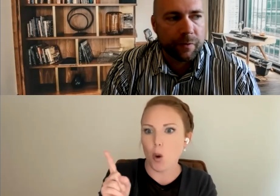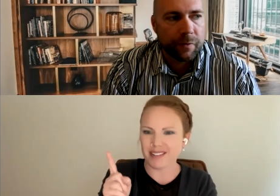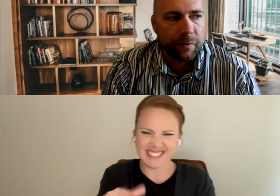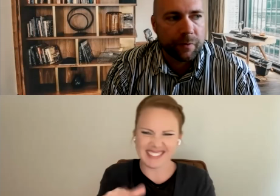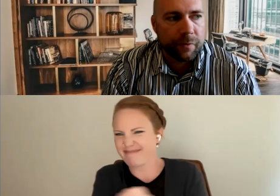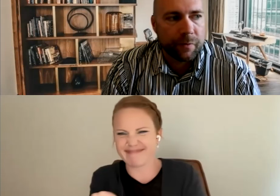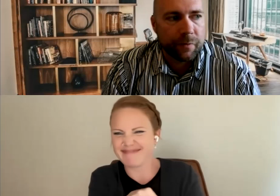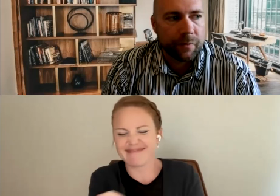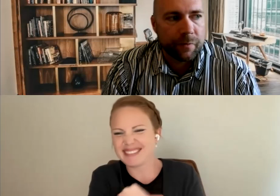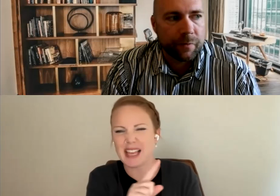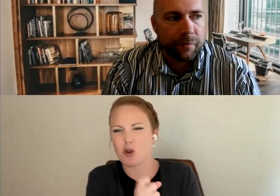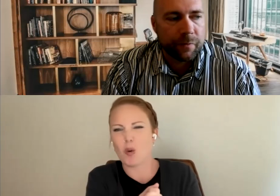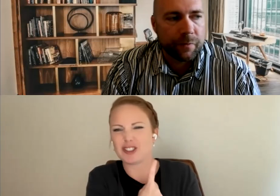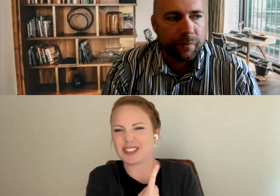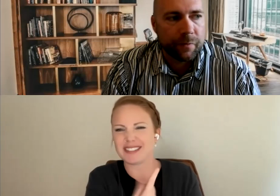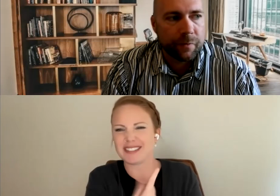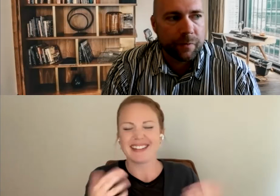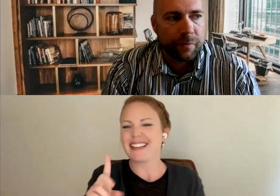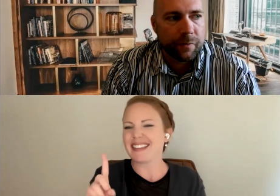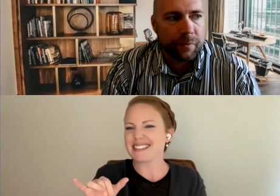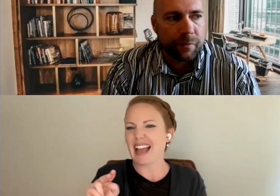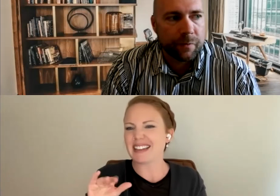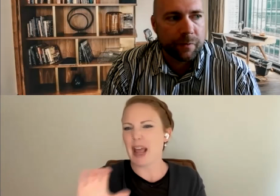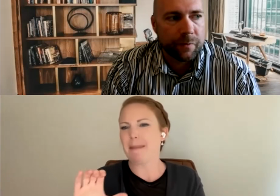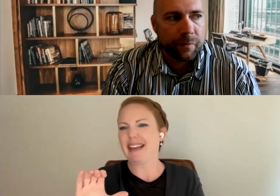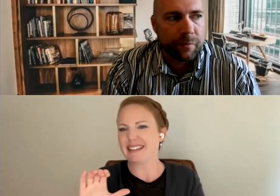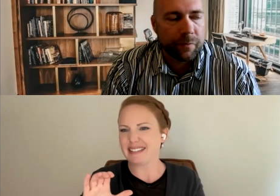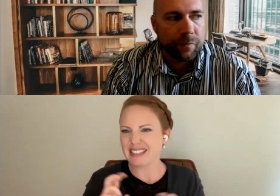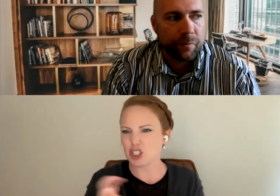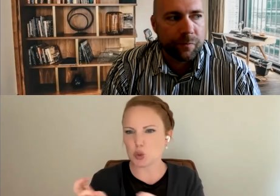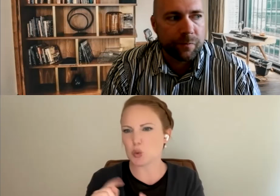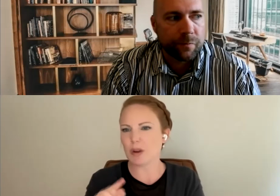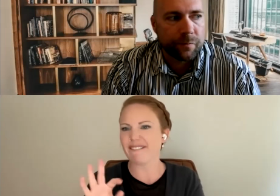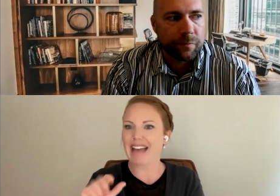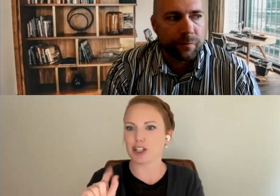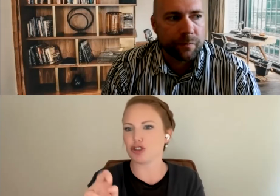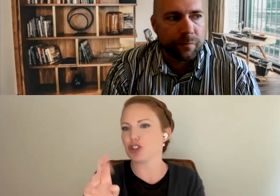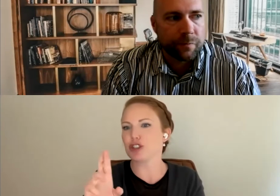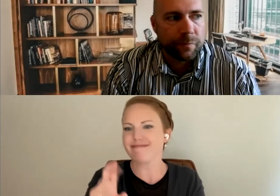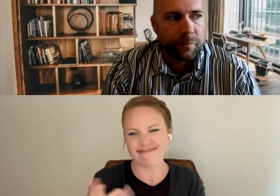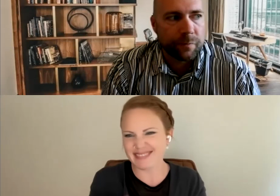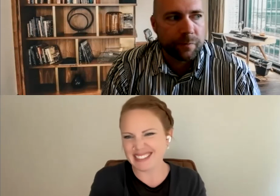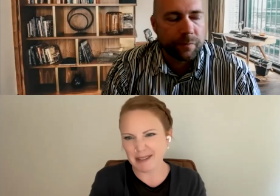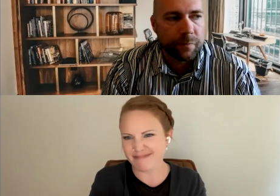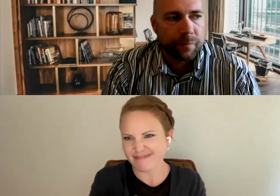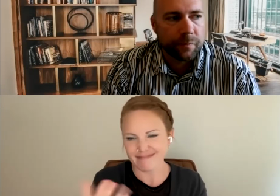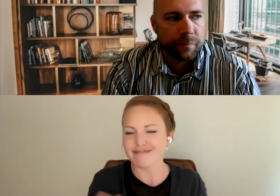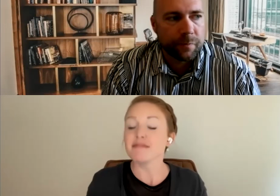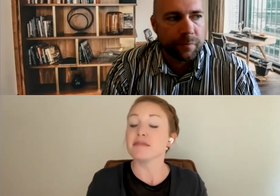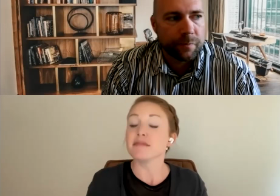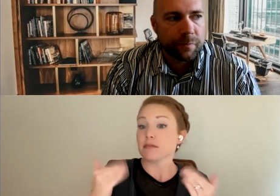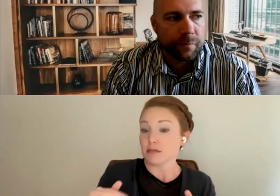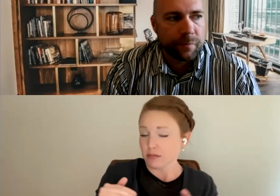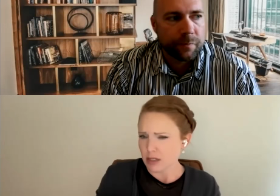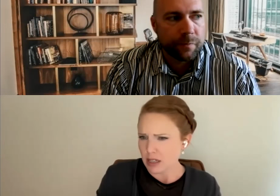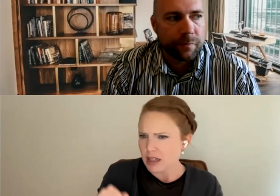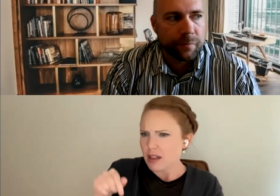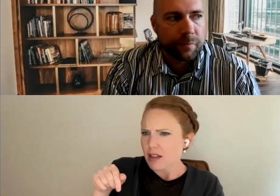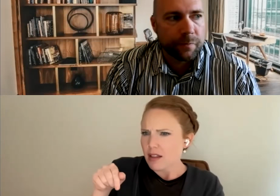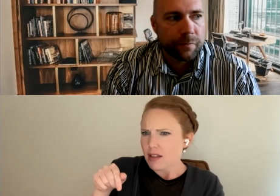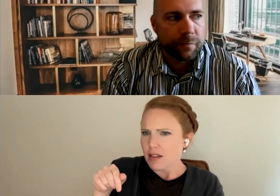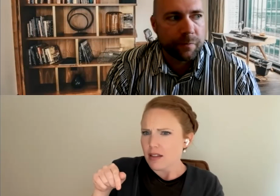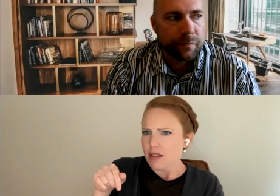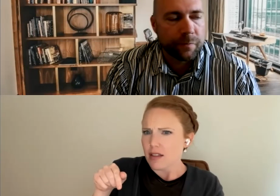because we're dealing with the dynamic factor. Yes. Okay, so isn't this too long for alt text?